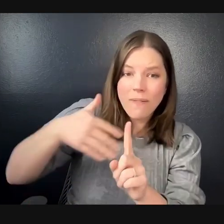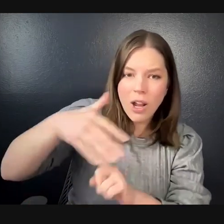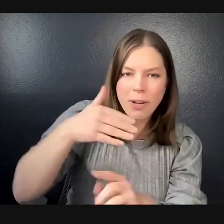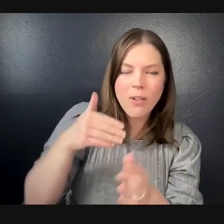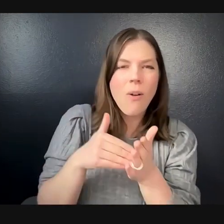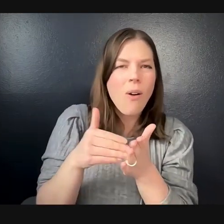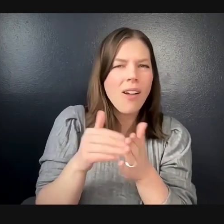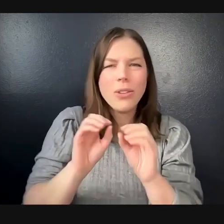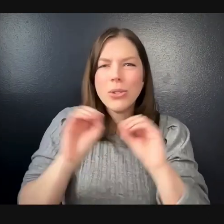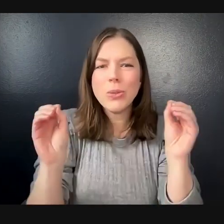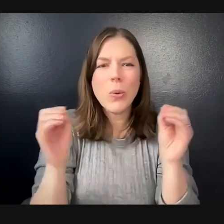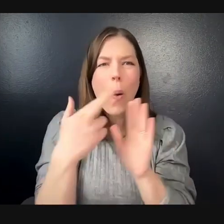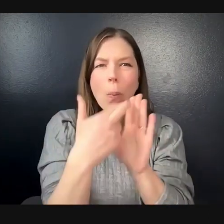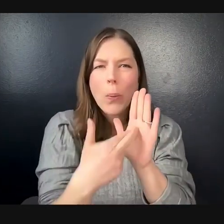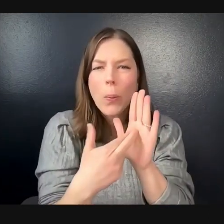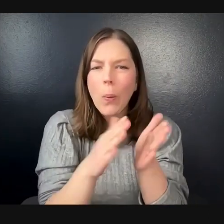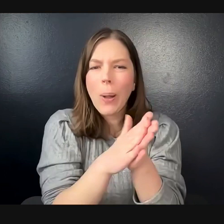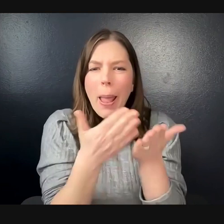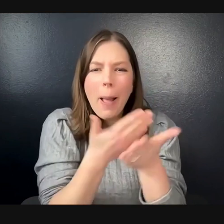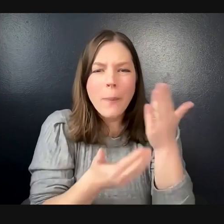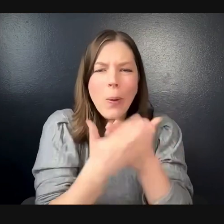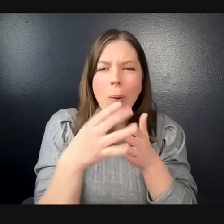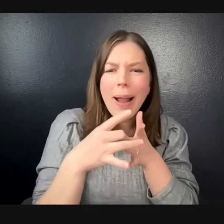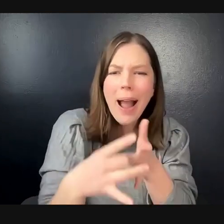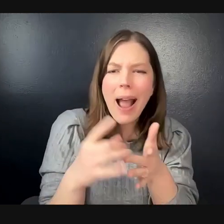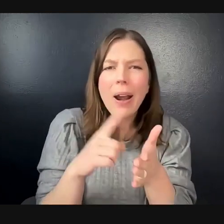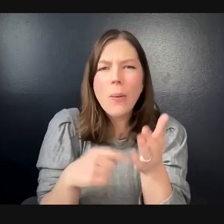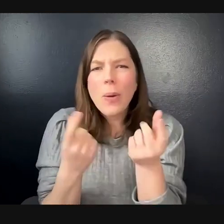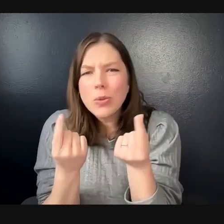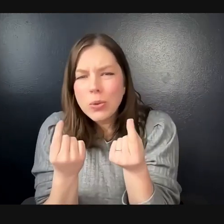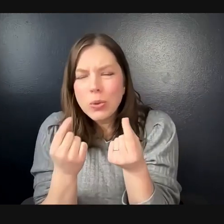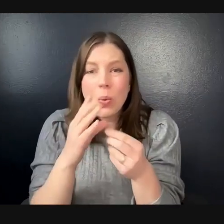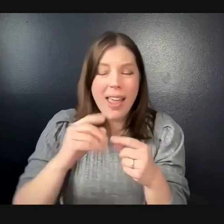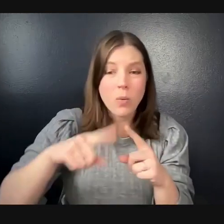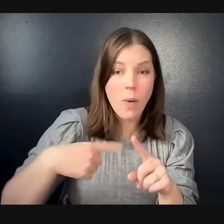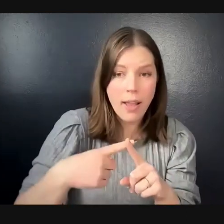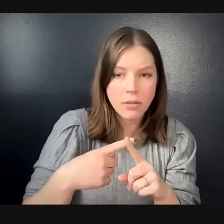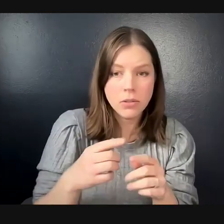And in the college environment, there is no handbook or guide on exactly what you should do, or when.